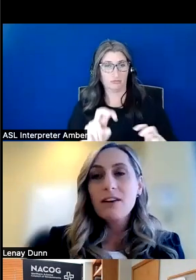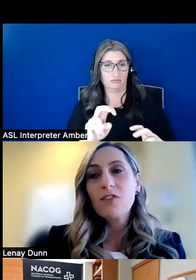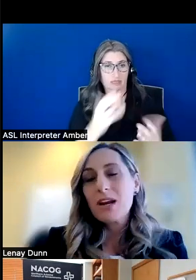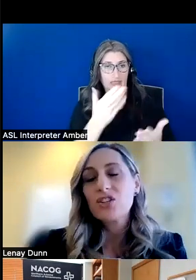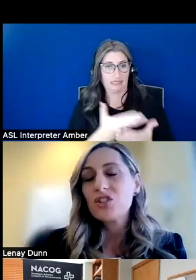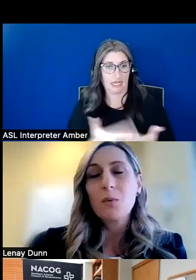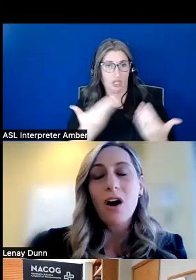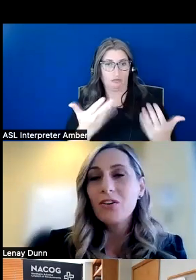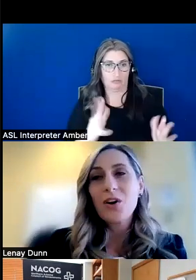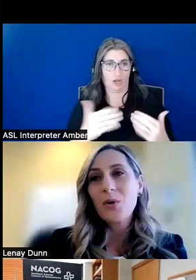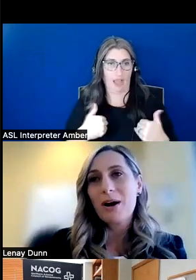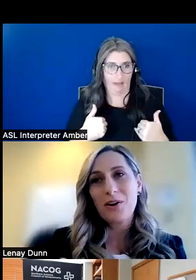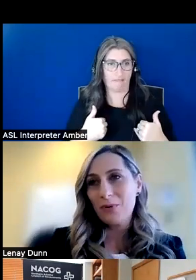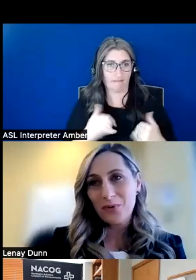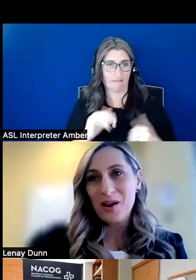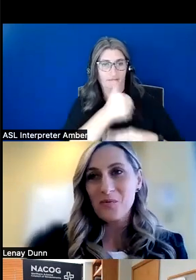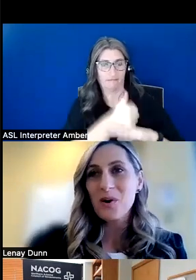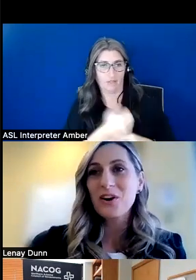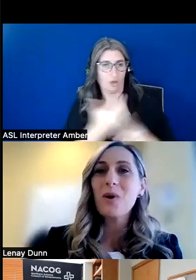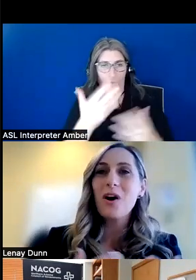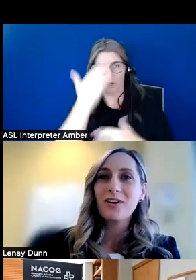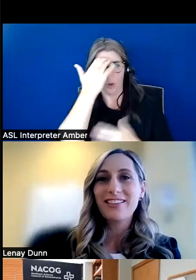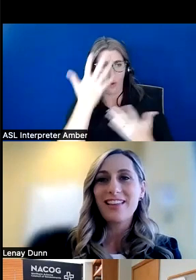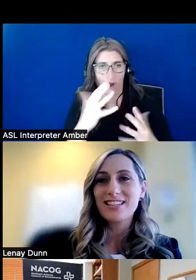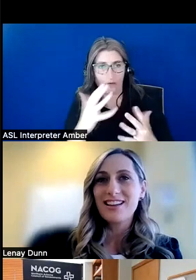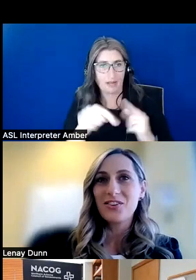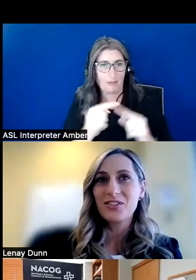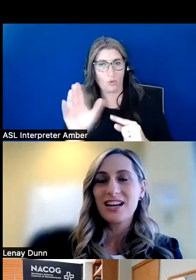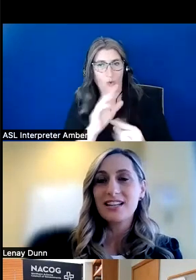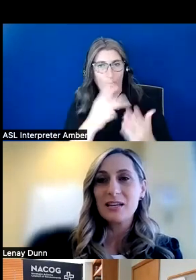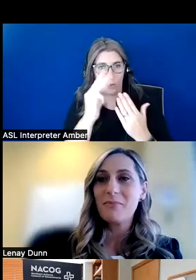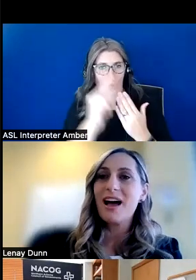What information do you already know about your program? What are you already collecting to understand its impact?